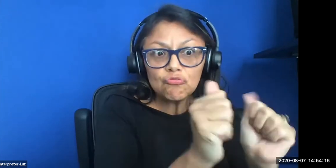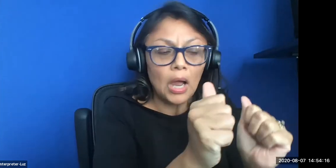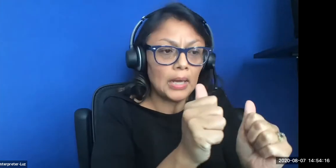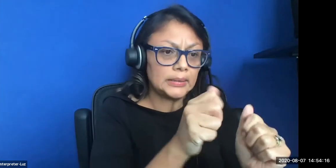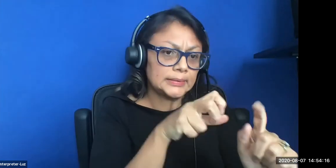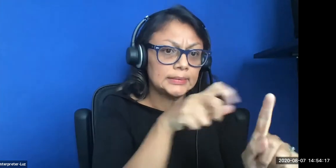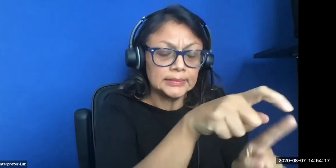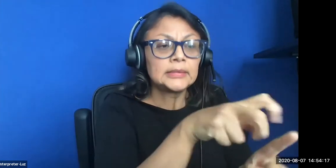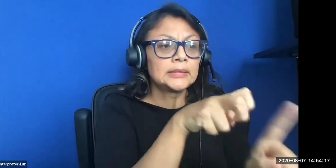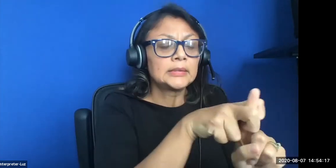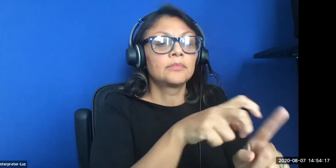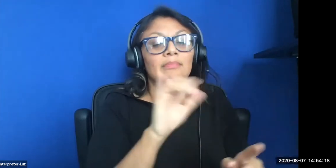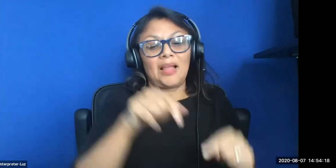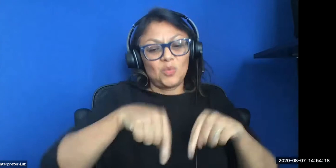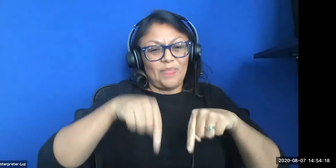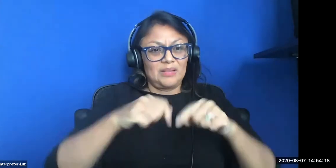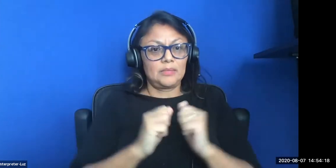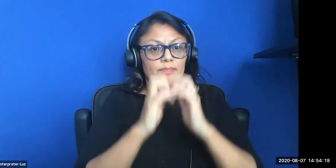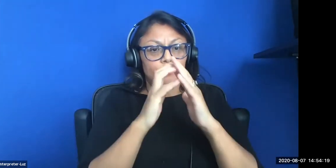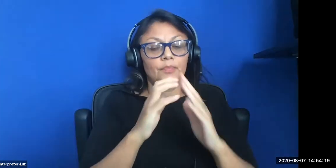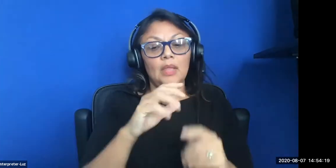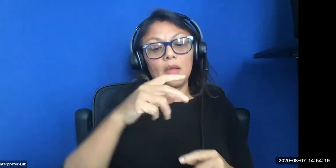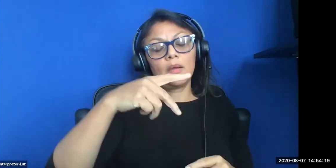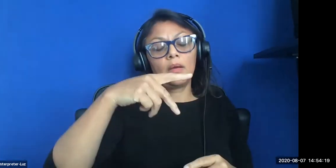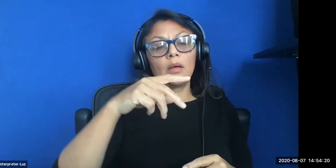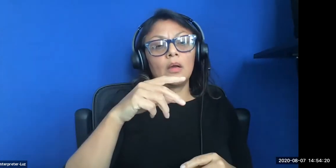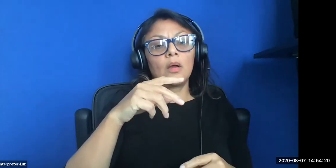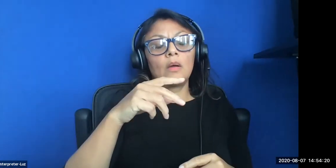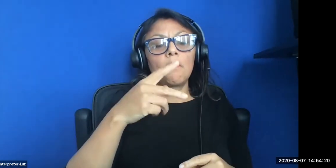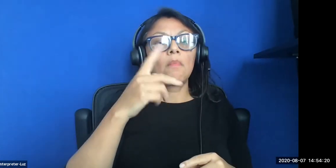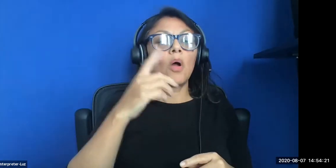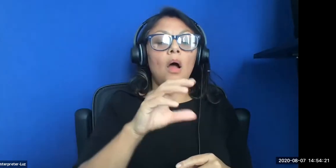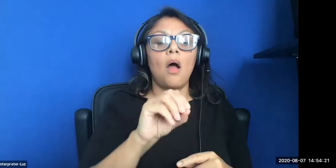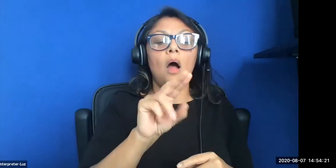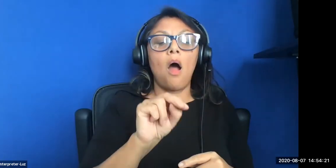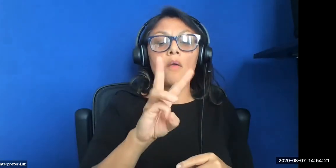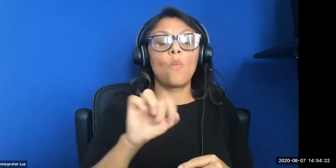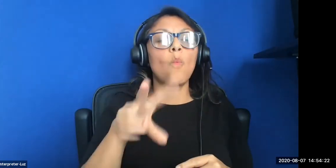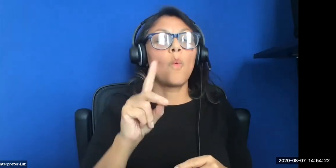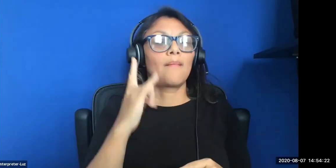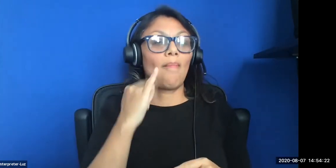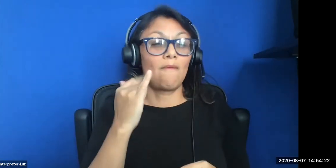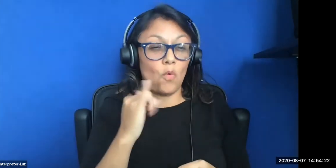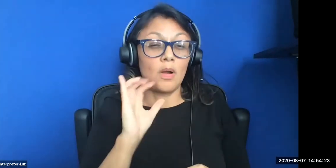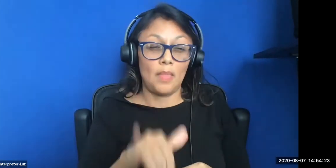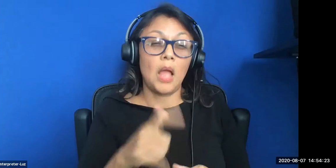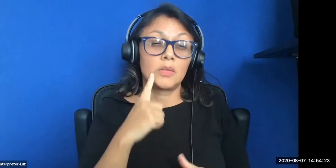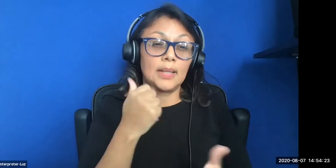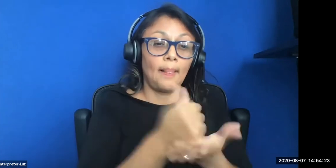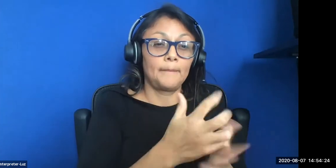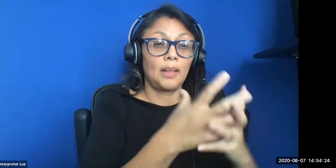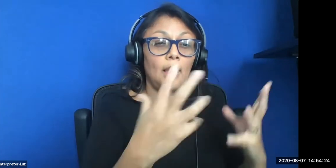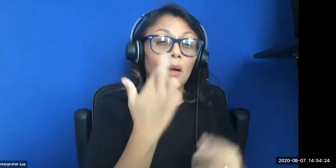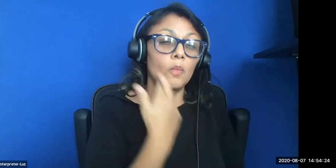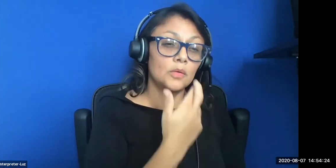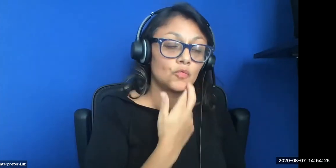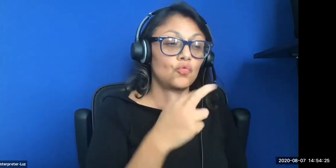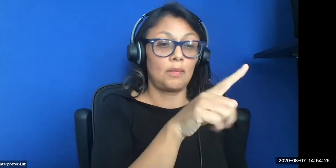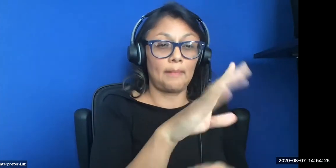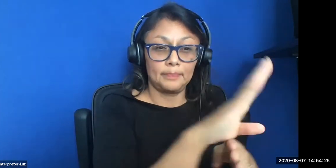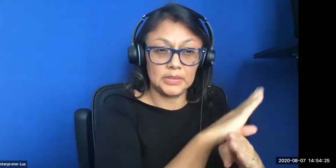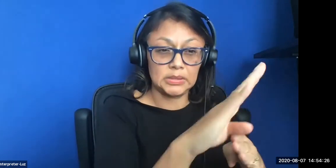Channelle Charest: The onward, California and onward us platform because a lot of those folks who are losing employment are from the hospitality and restaurant industry. And so to be able to give them multiple ways.